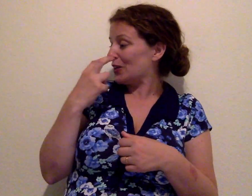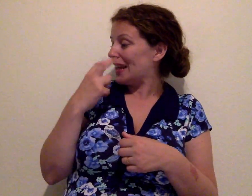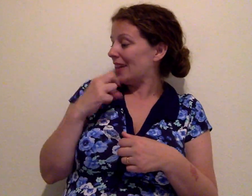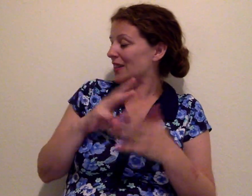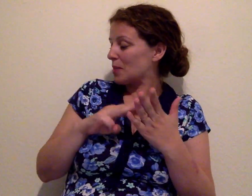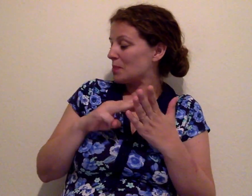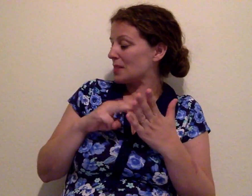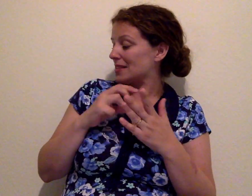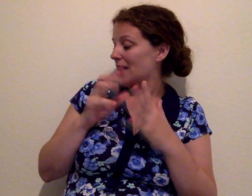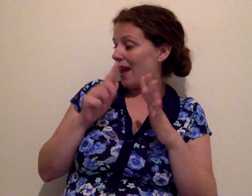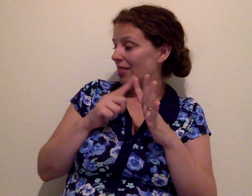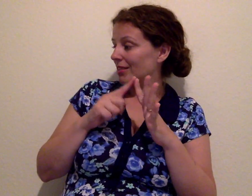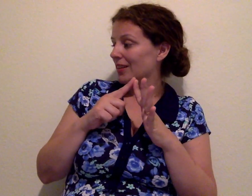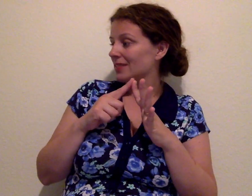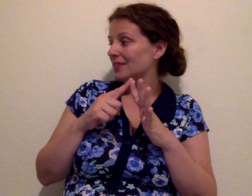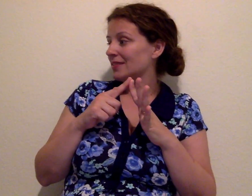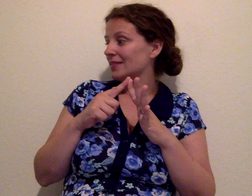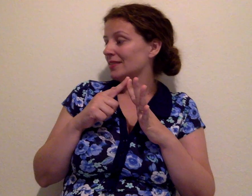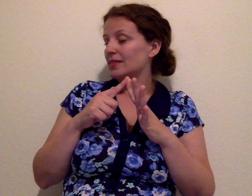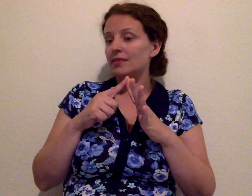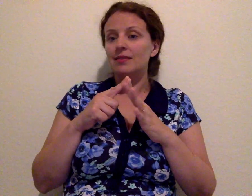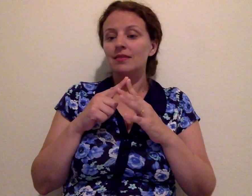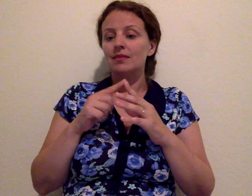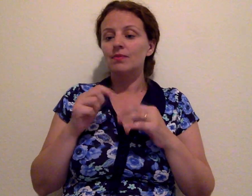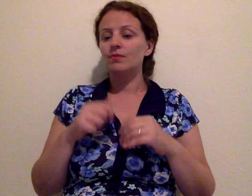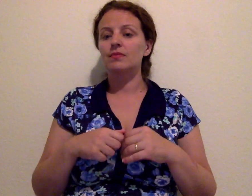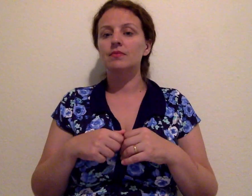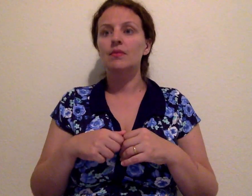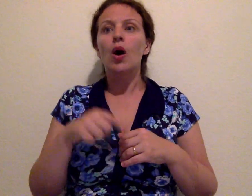Emma turned around looking slightly unsure, "Good evening Mr Elton."